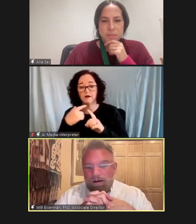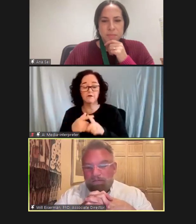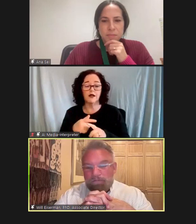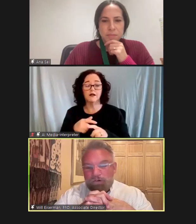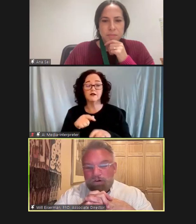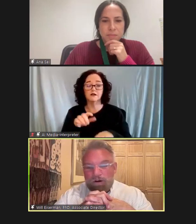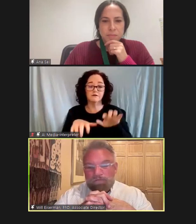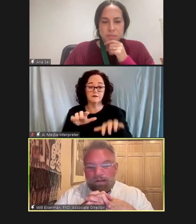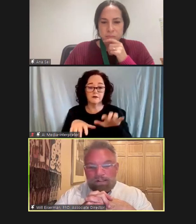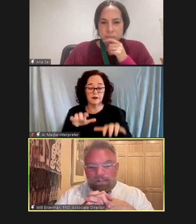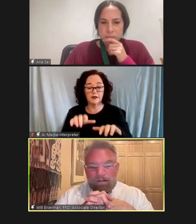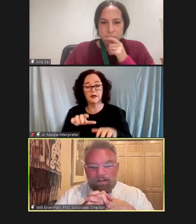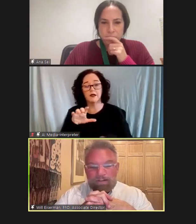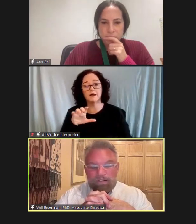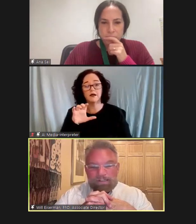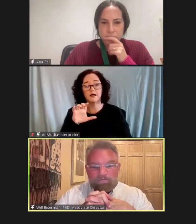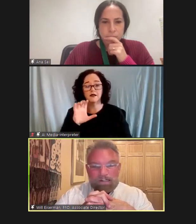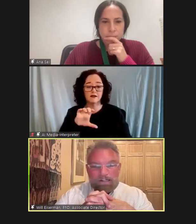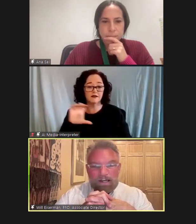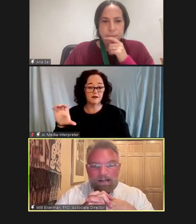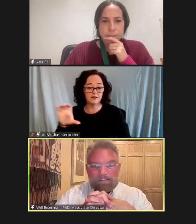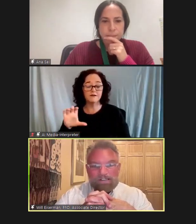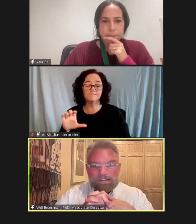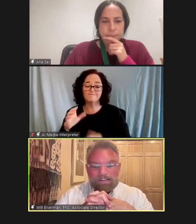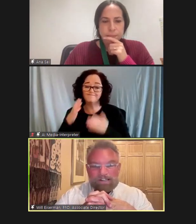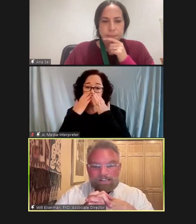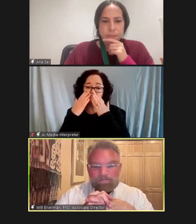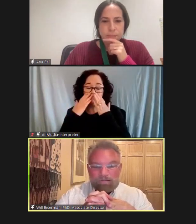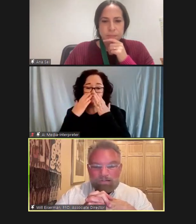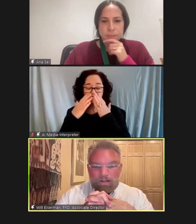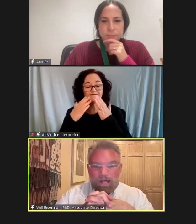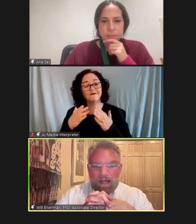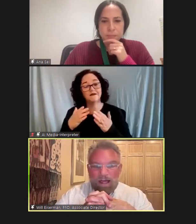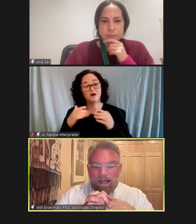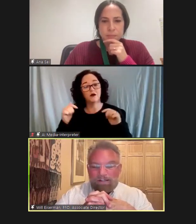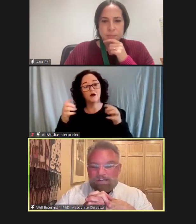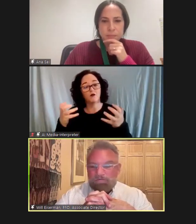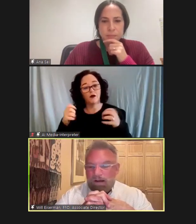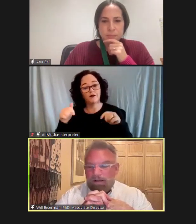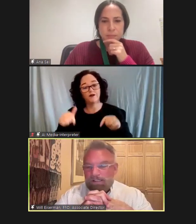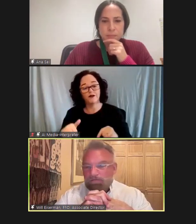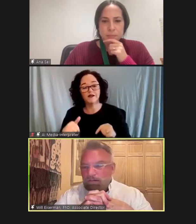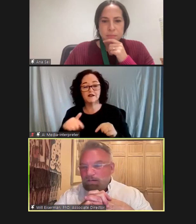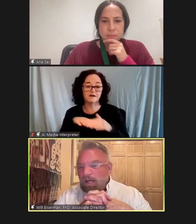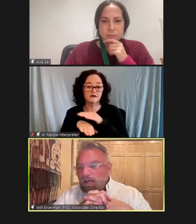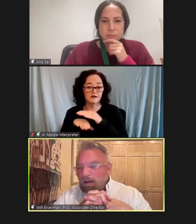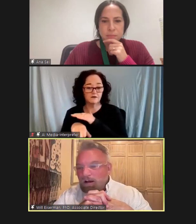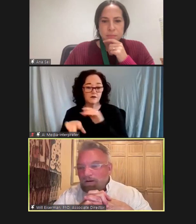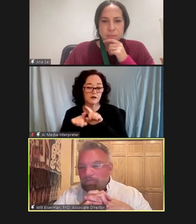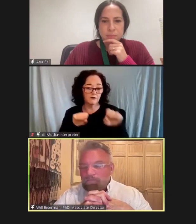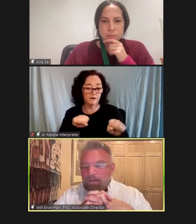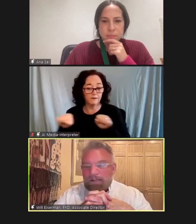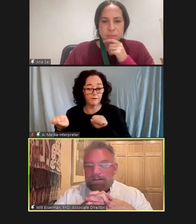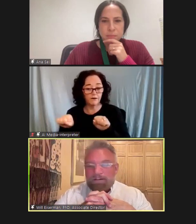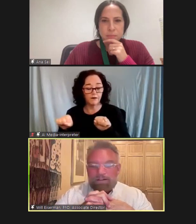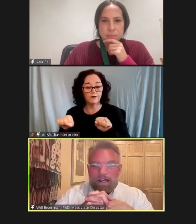for helping us make this be as